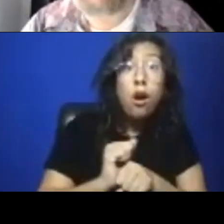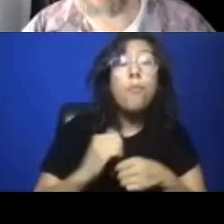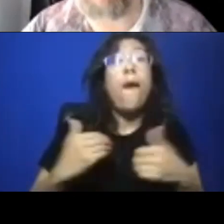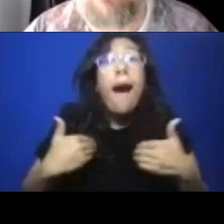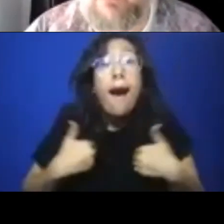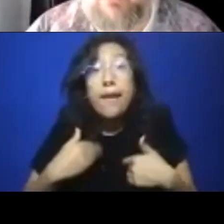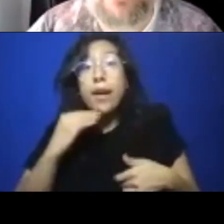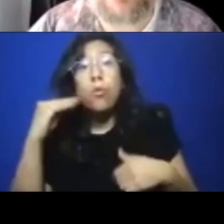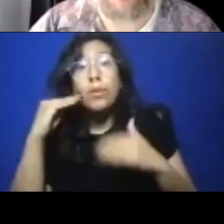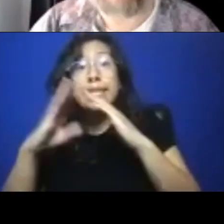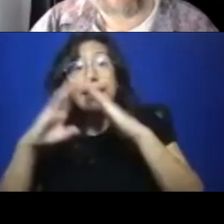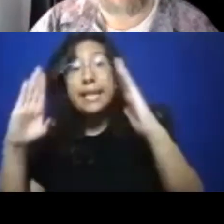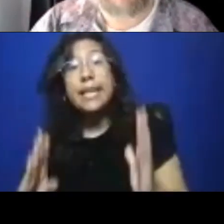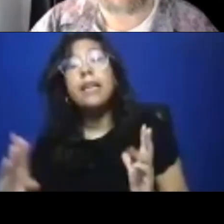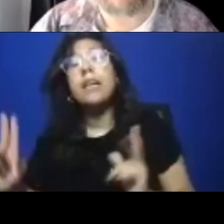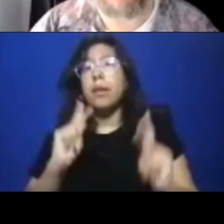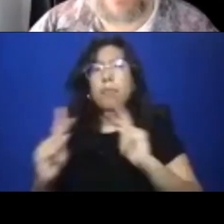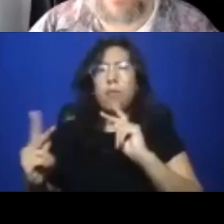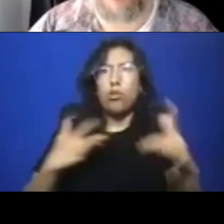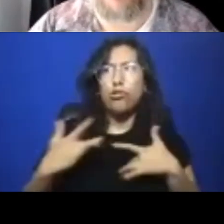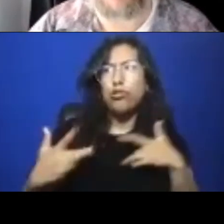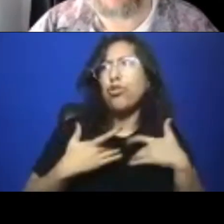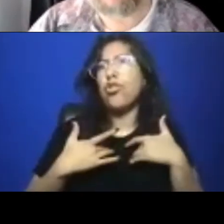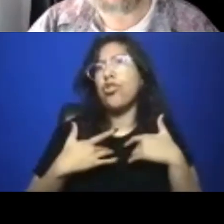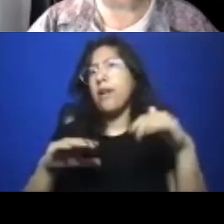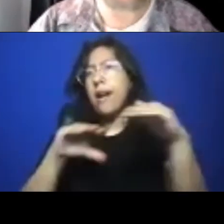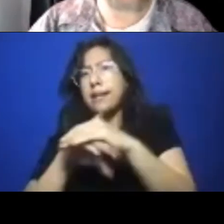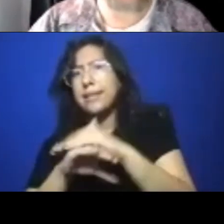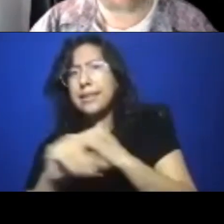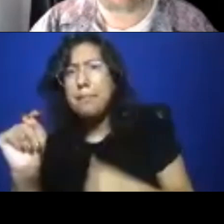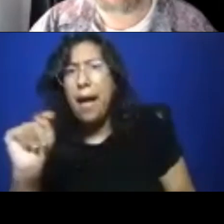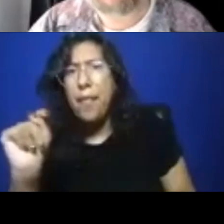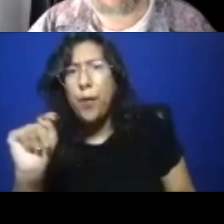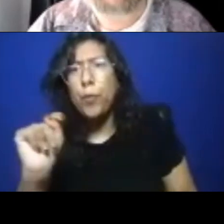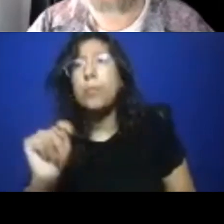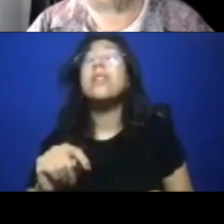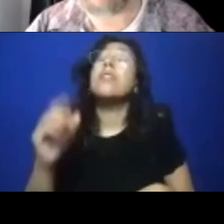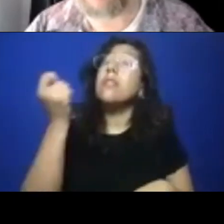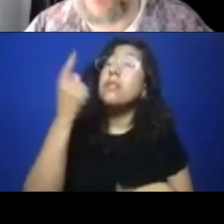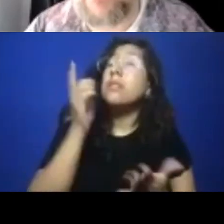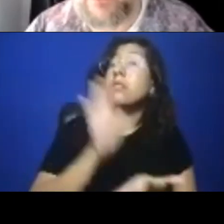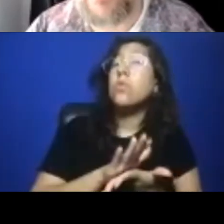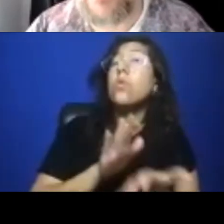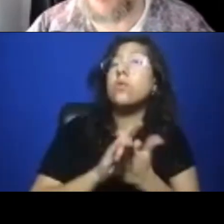People are more and more concerned about accessing bathrooms. So schools are sometimes making more restrictive policies